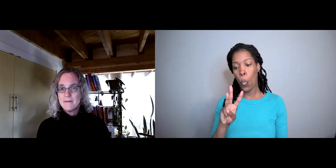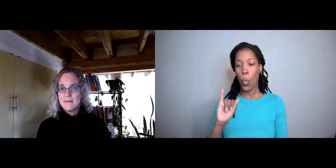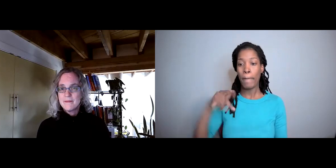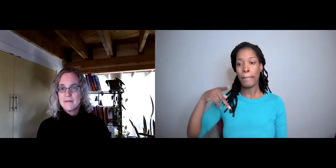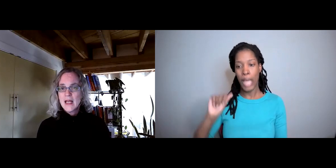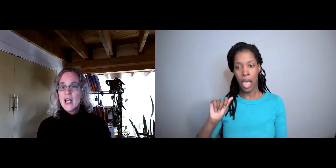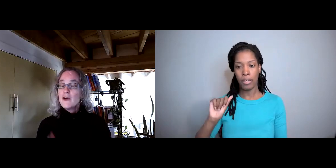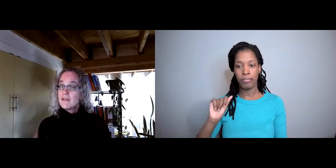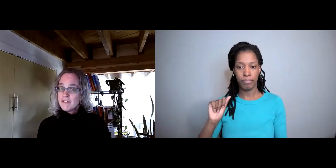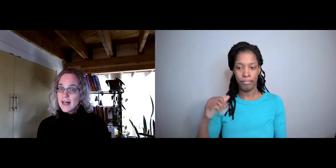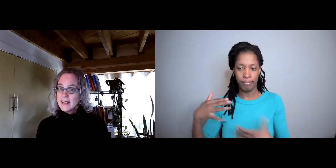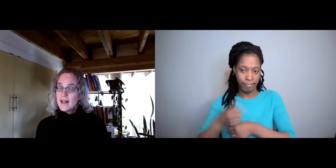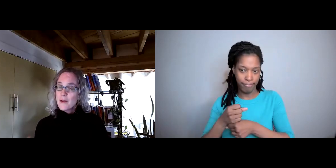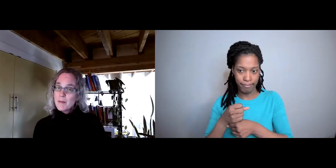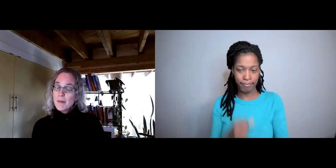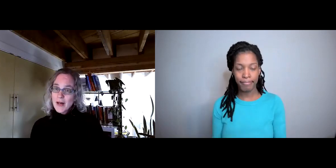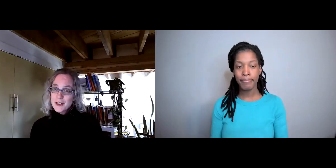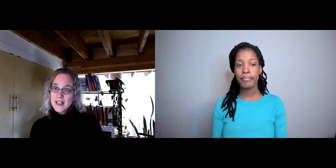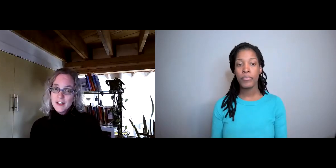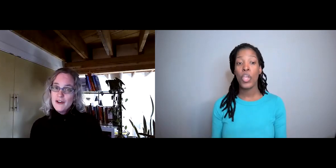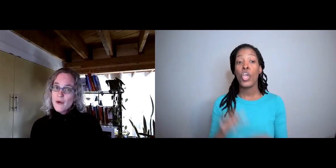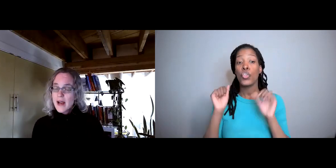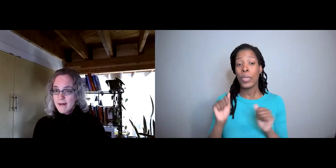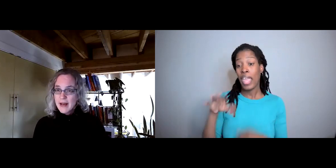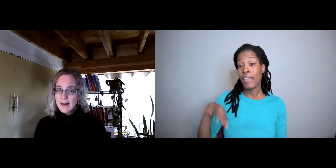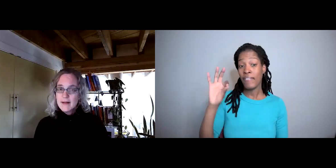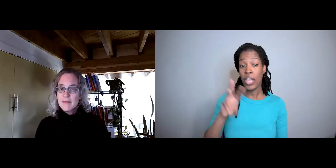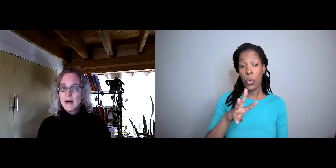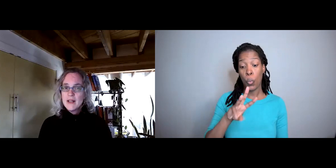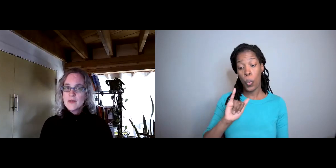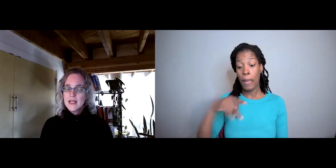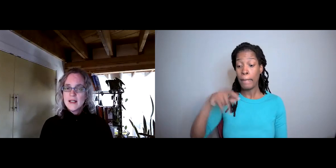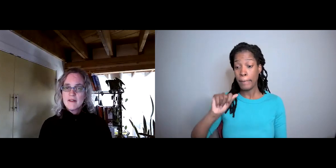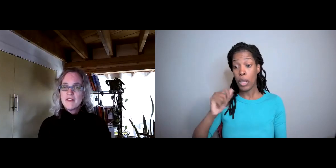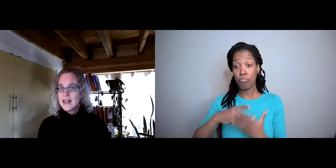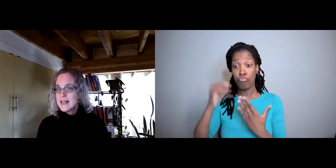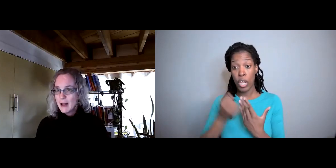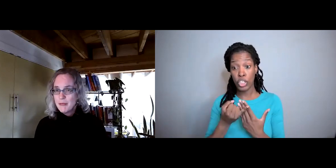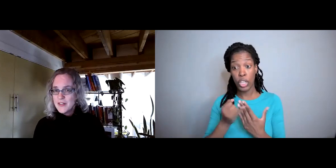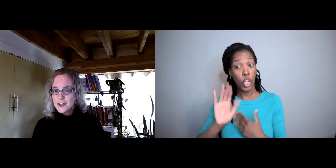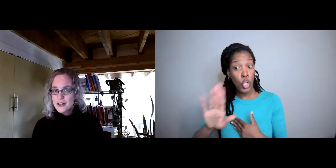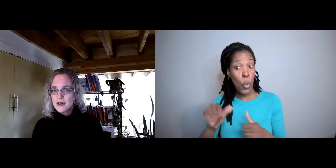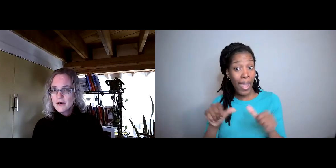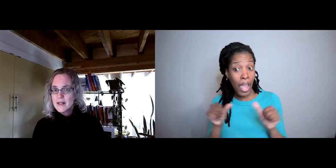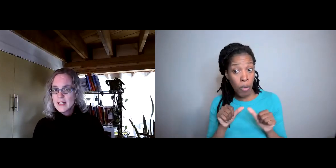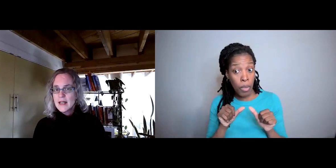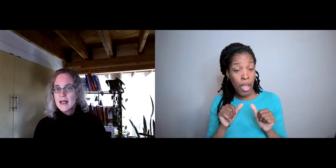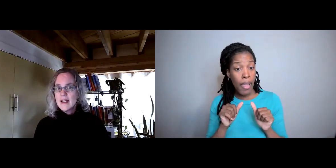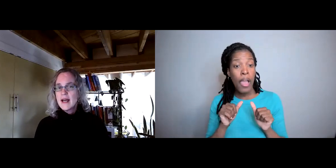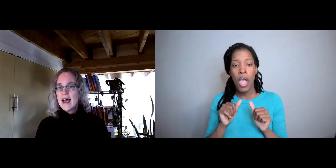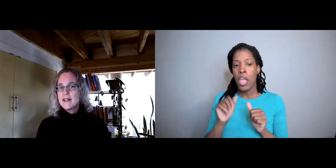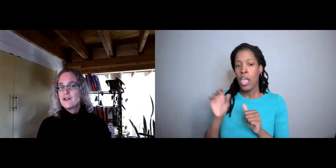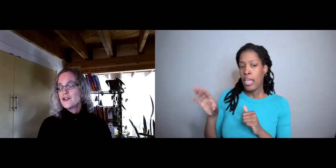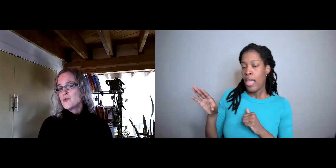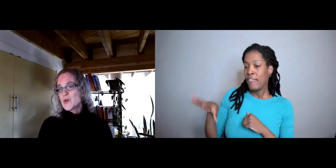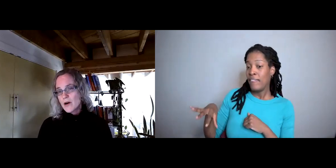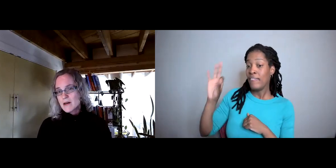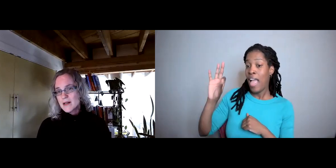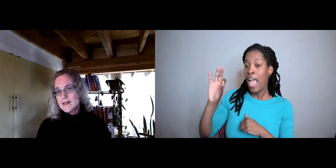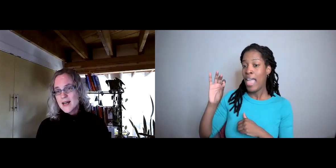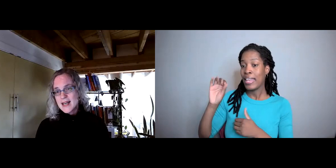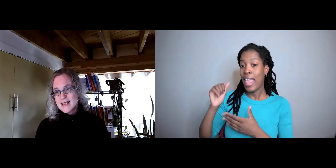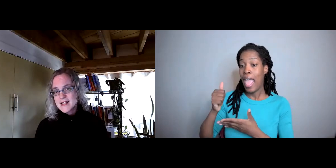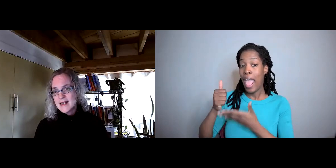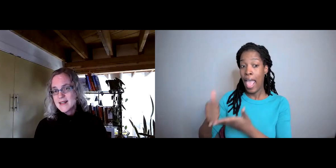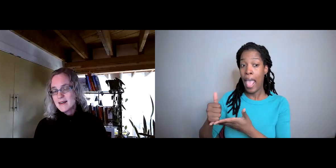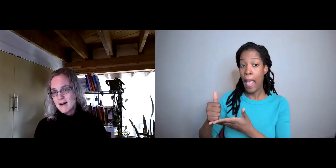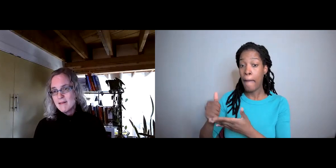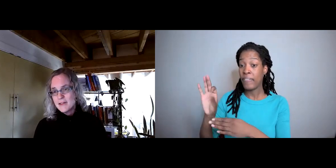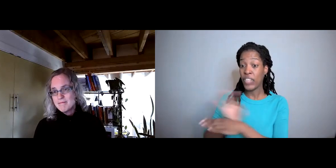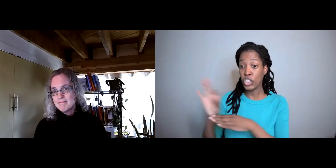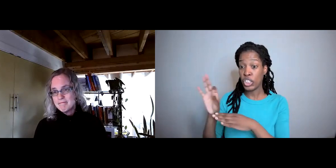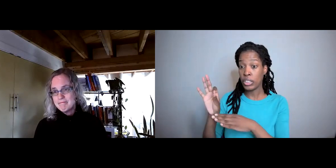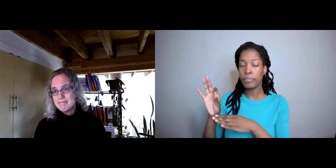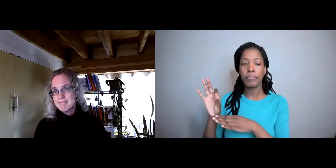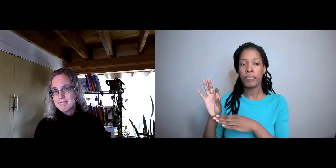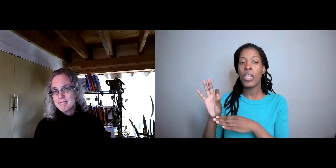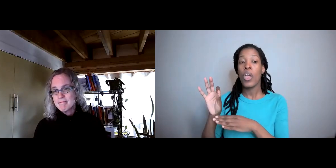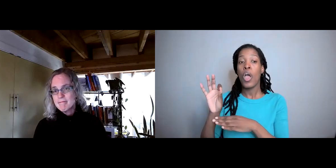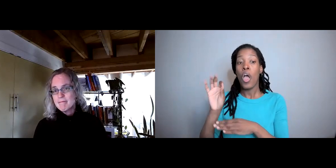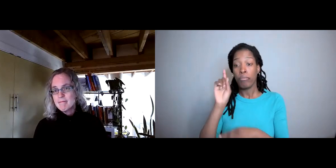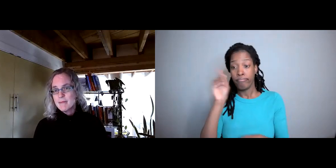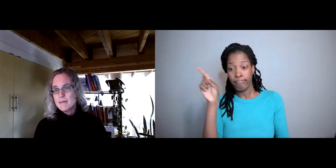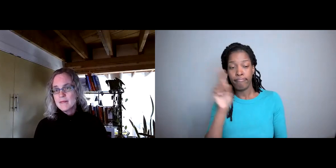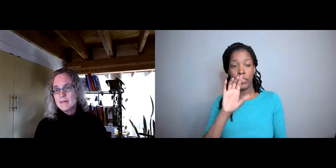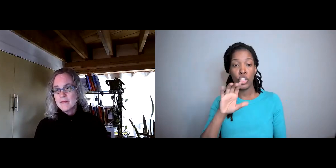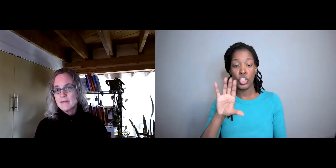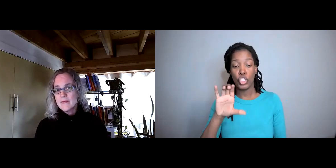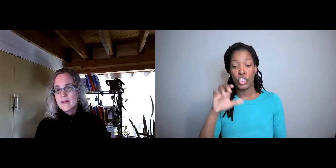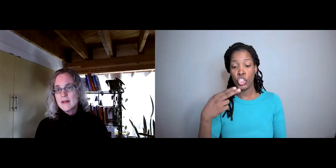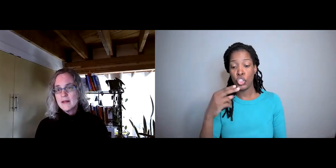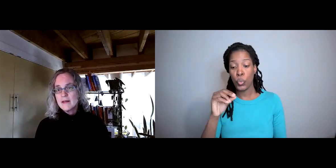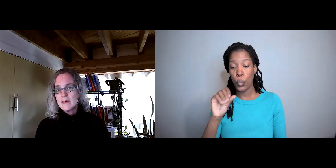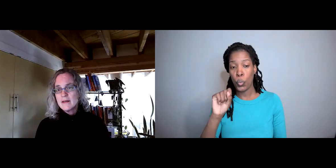You can find the whipa project in your area by using the find help feature, add, choose work.ssa.gov.